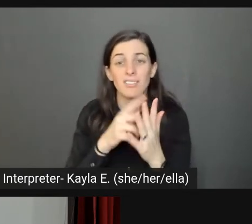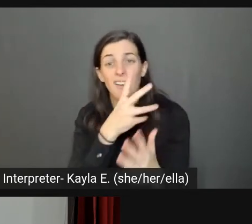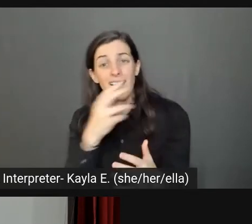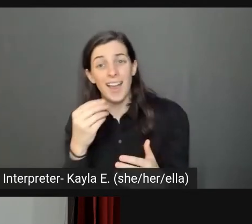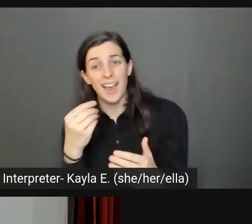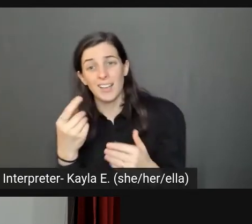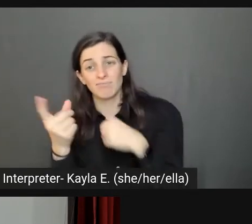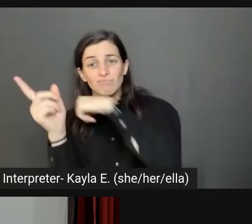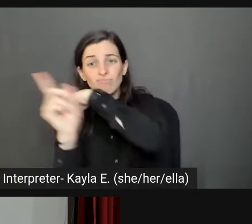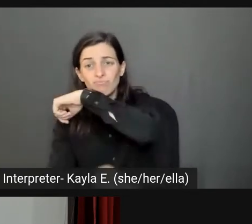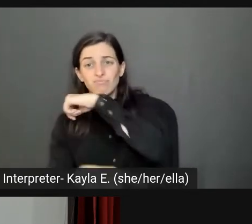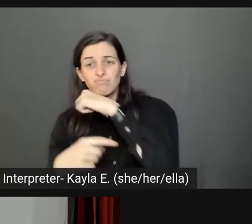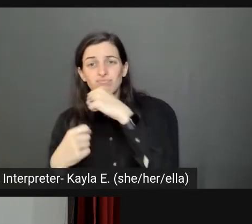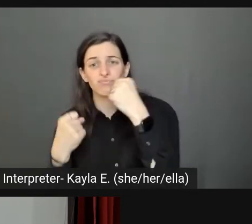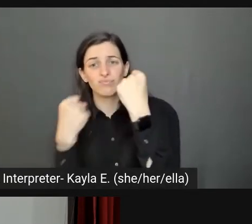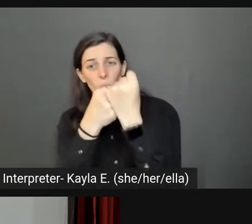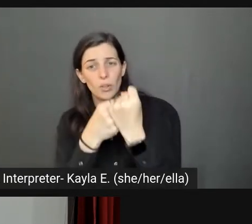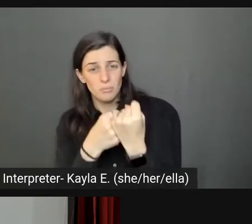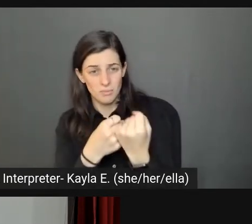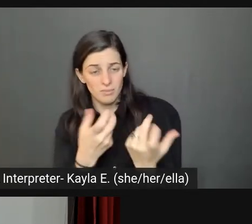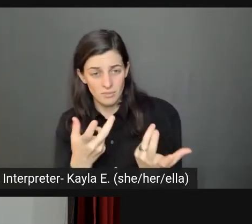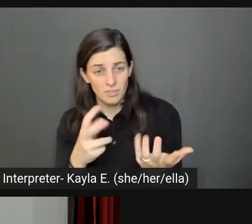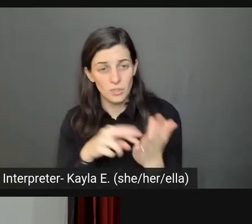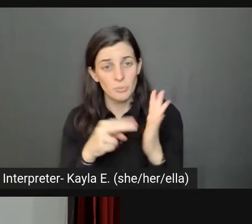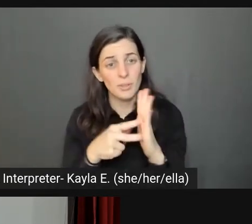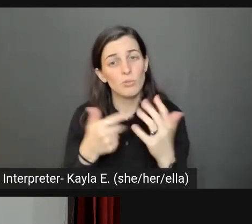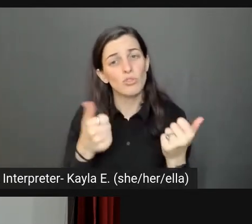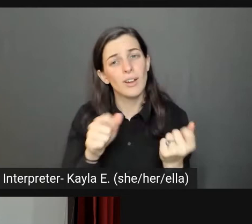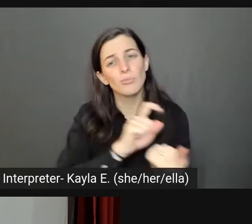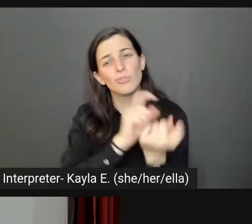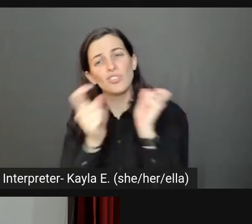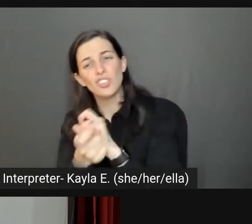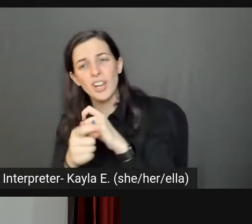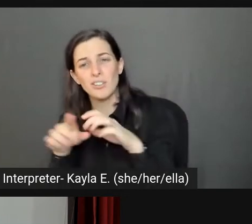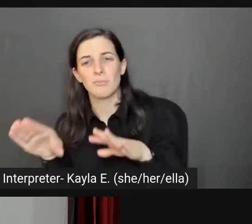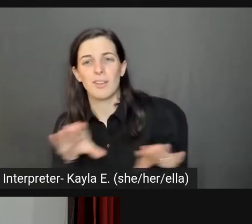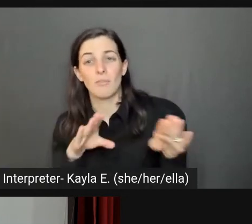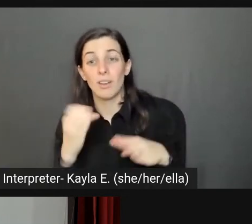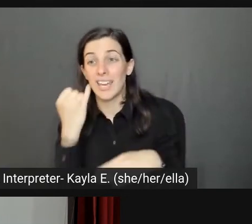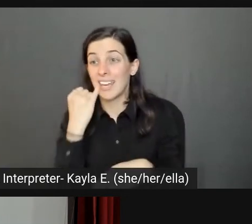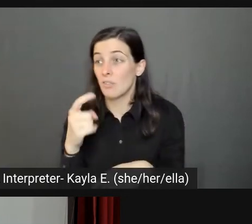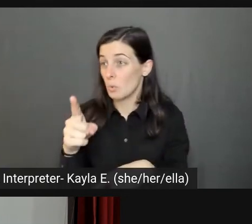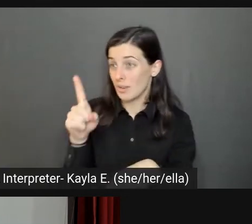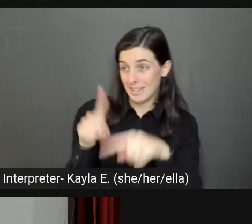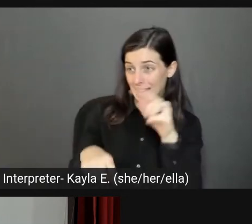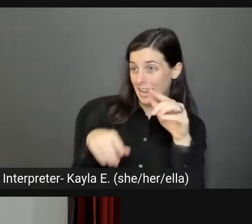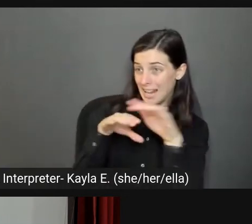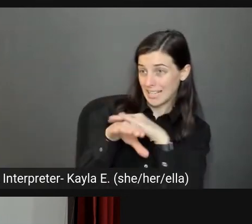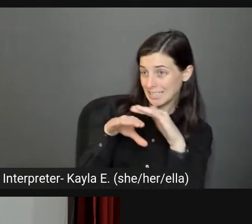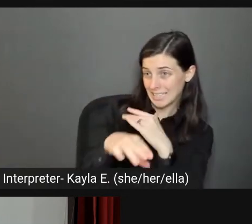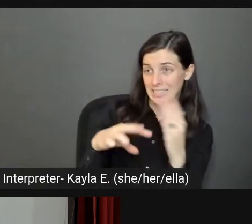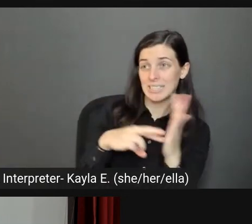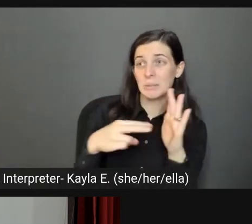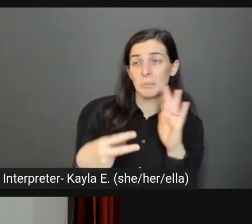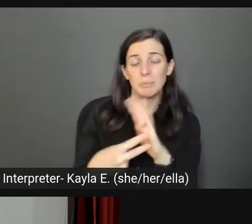that tries to implement the change of behavior and the understanding that if it's inaccessible, it's just like creating a site